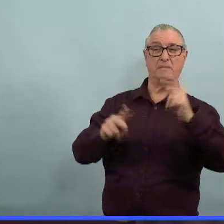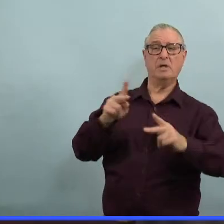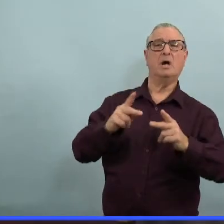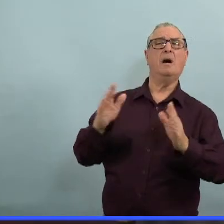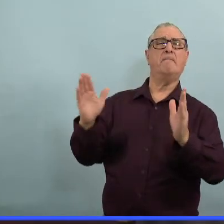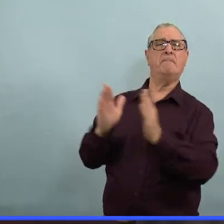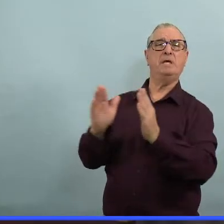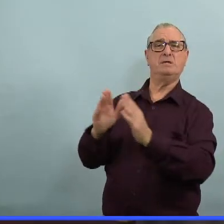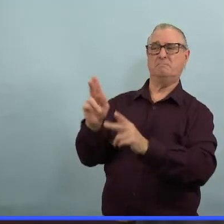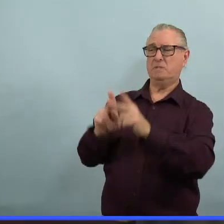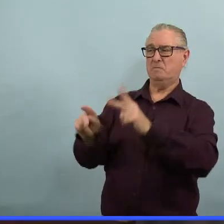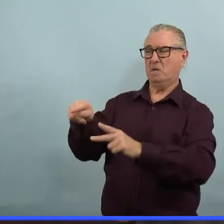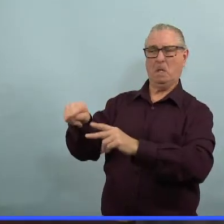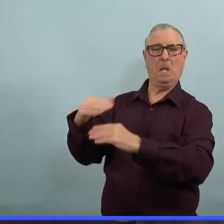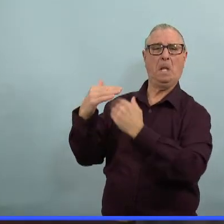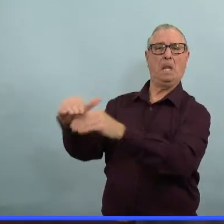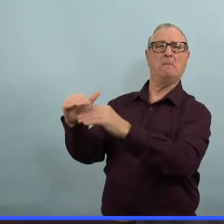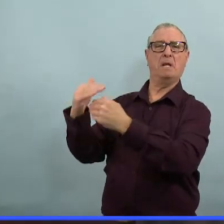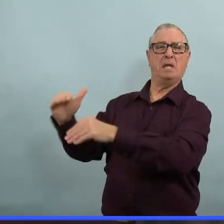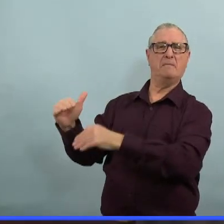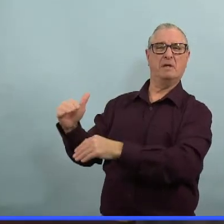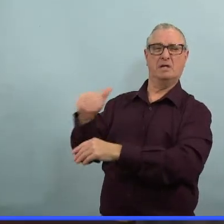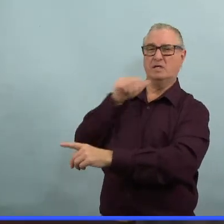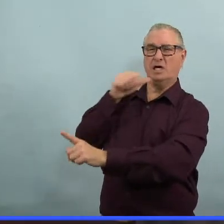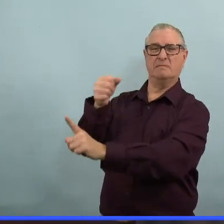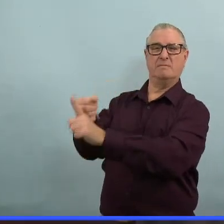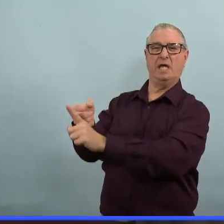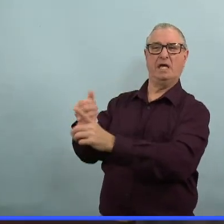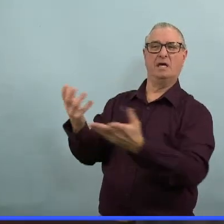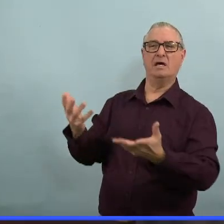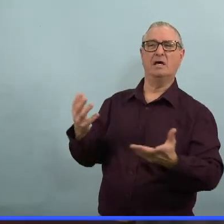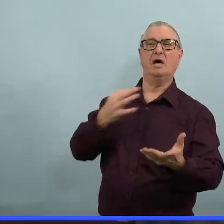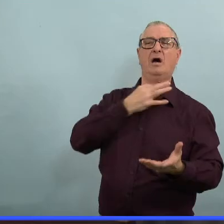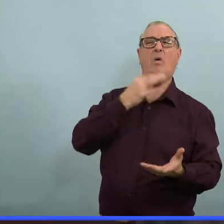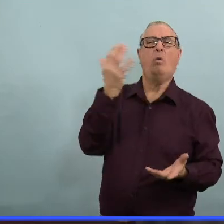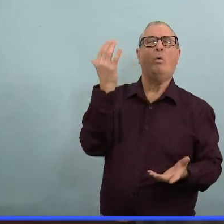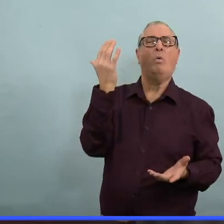that there are some hardships with those those restaurants and and and those tight in the bars